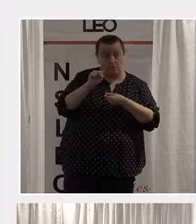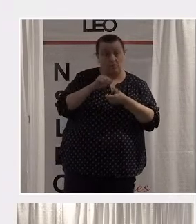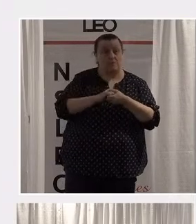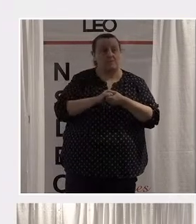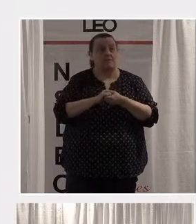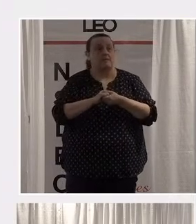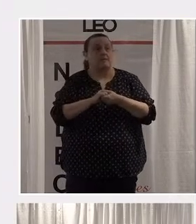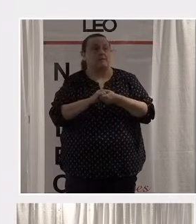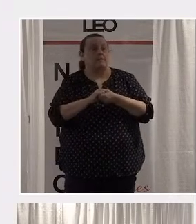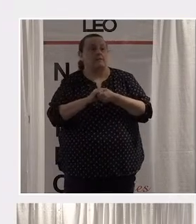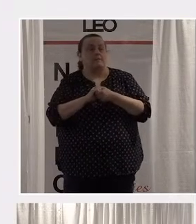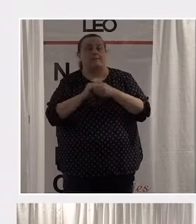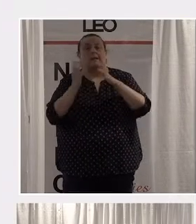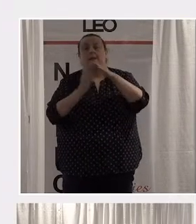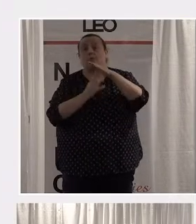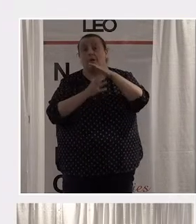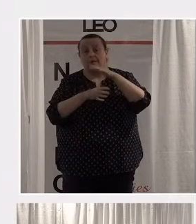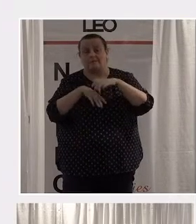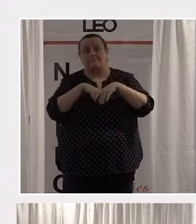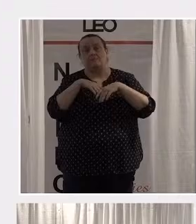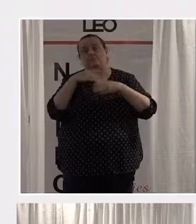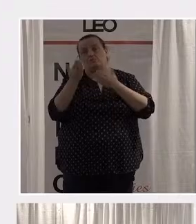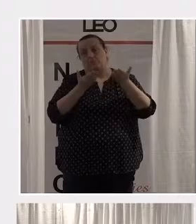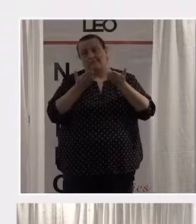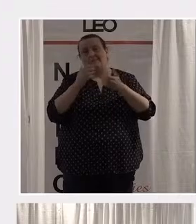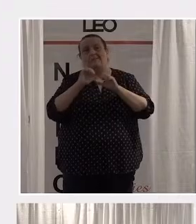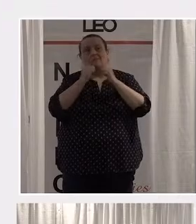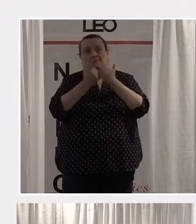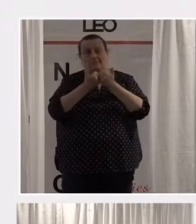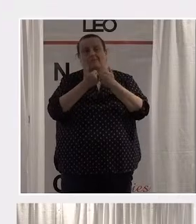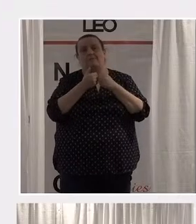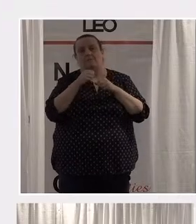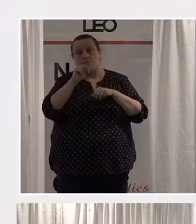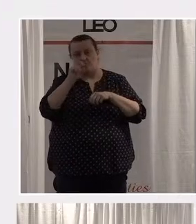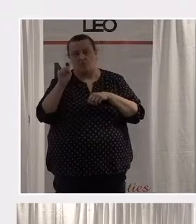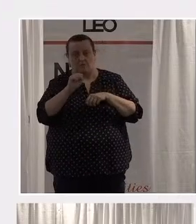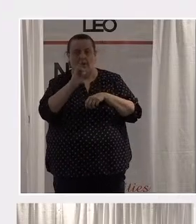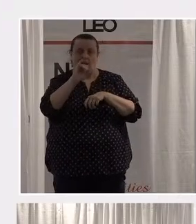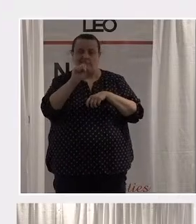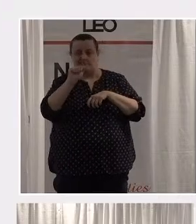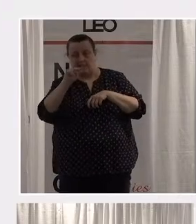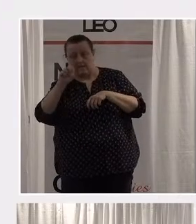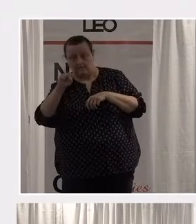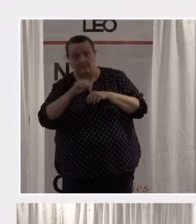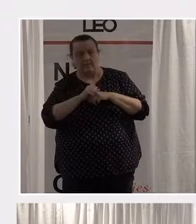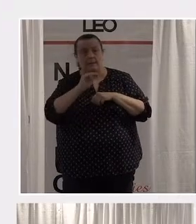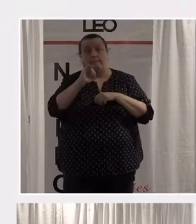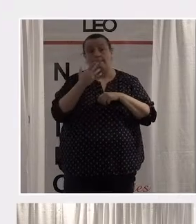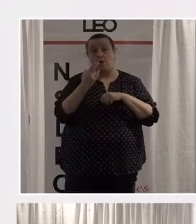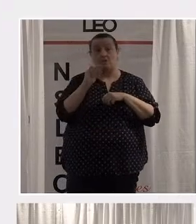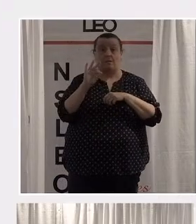IMMIGRANT SERVICES ASSOCIATION OF NOVA SCOTIA (ISANS), MARCH OF DIMES CANADA,